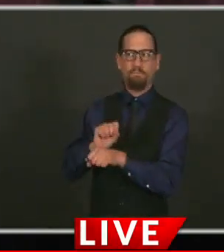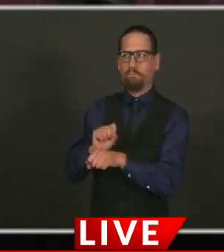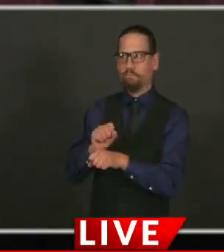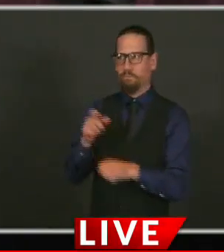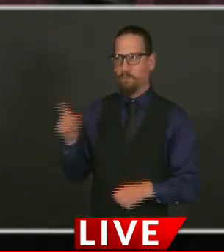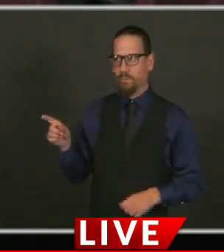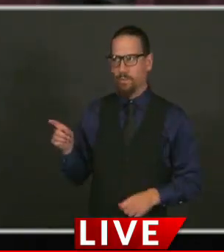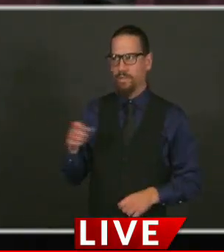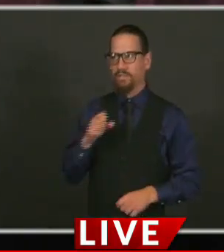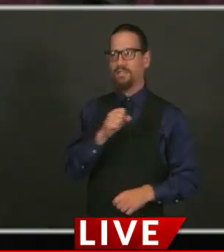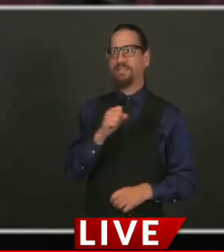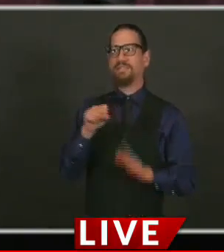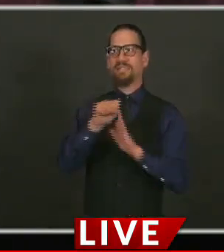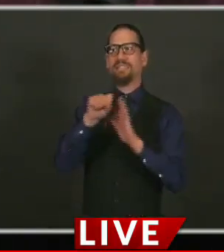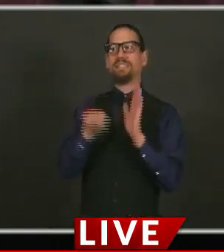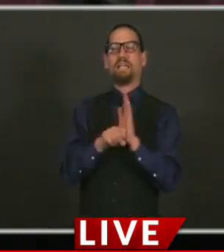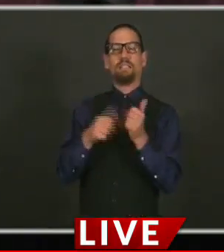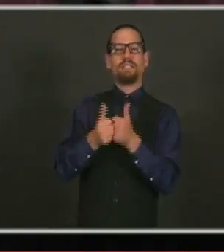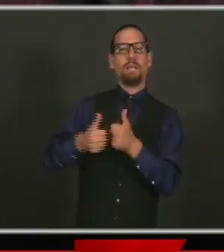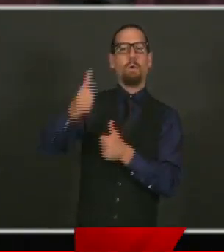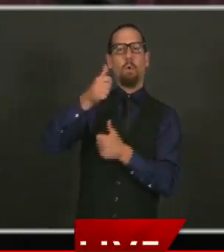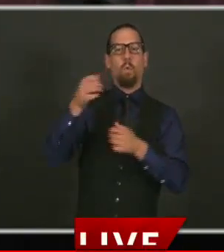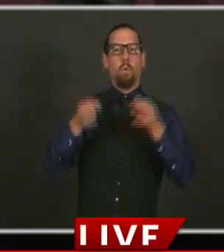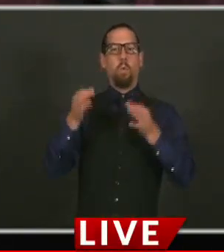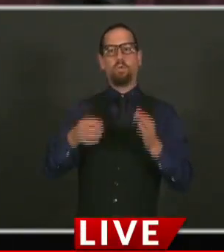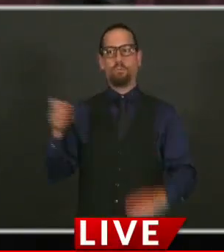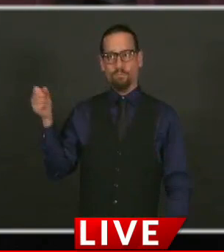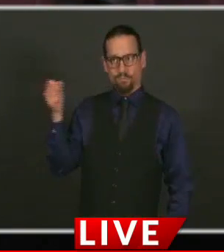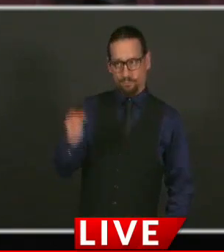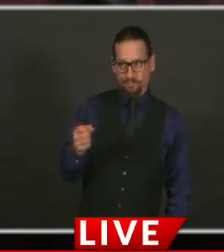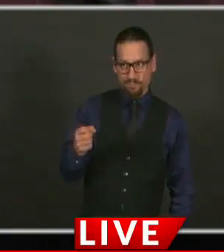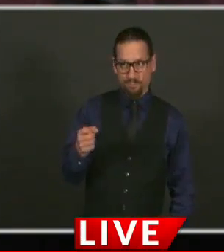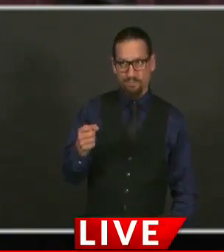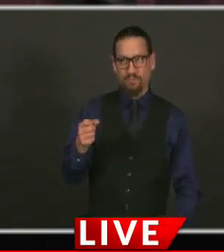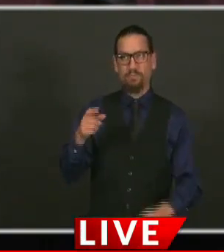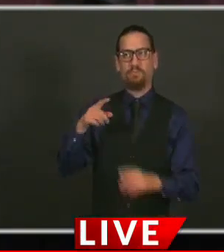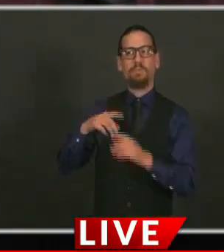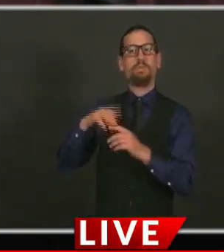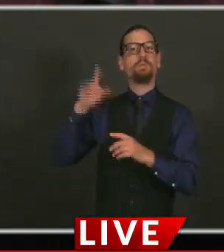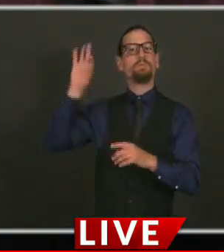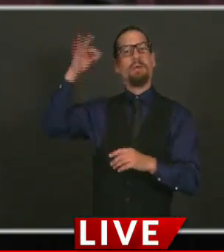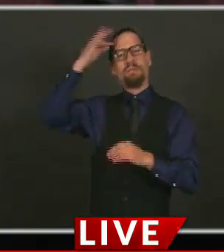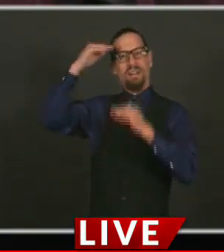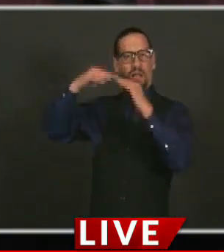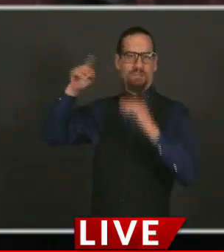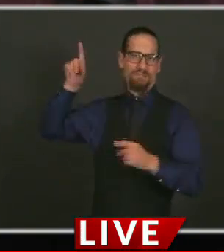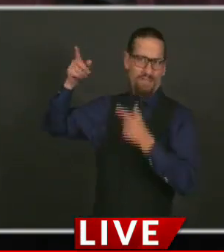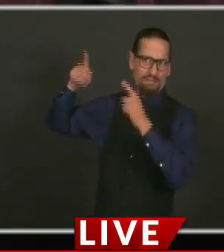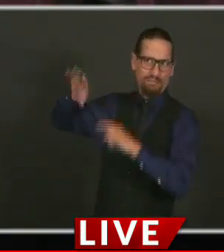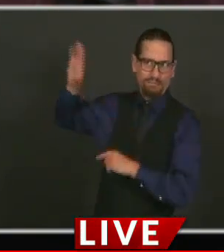YOU HAVE ONE OPENING ON THE STATE SUPREME COURT, POSSIBLY ANOTHER. DOES THIS INFLUENCE YOUR DECISION AS TO WHOM YOU MAY